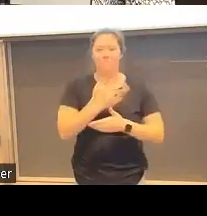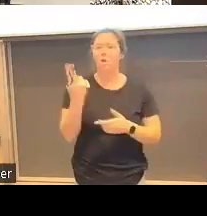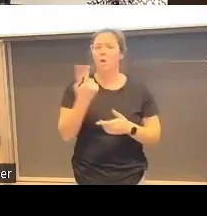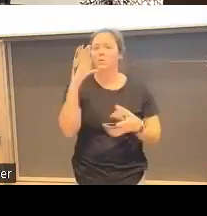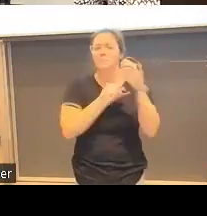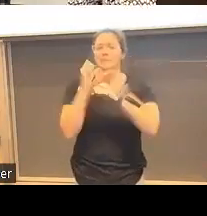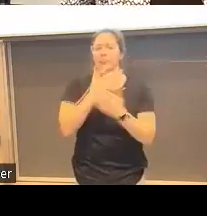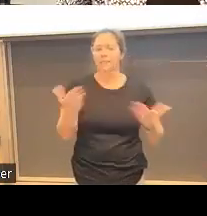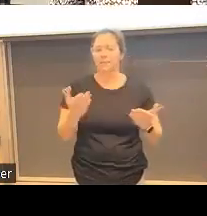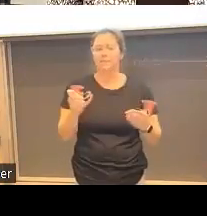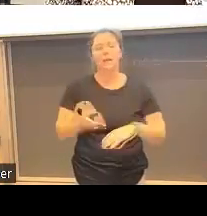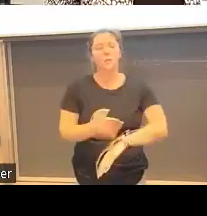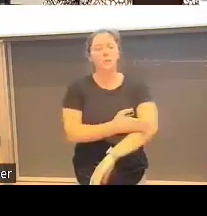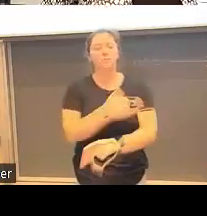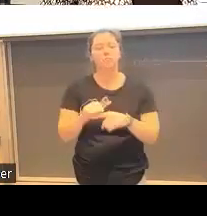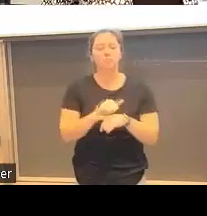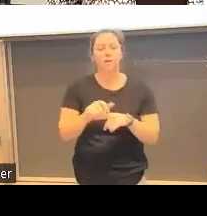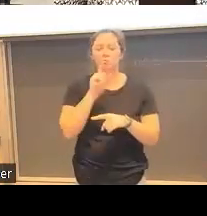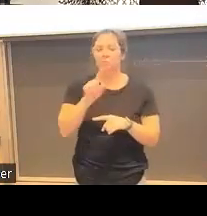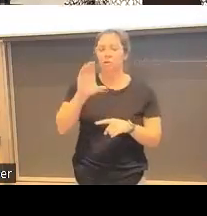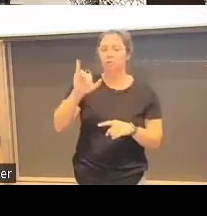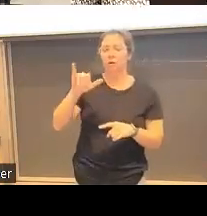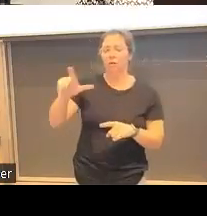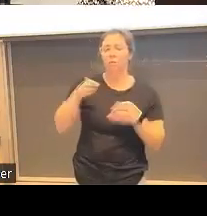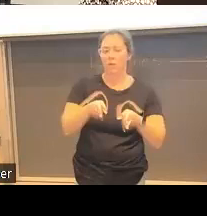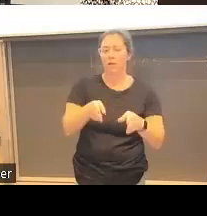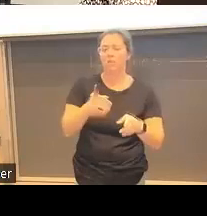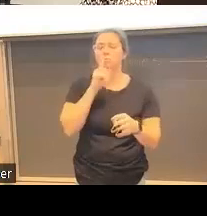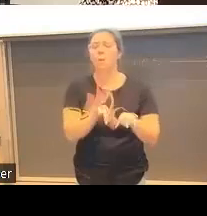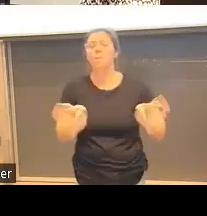can improve our practice in critical ways and most importantly can learn from others